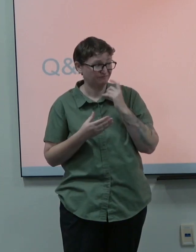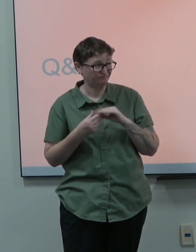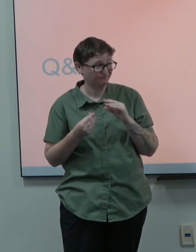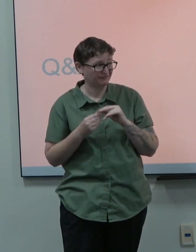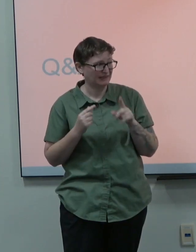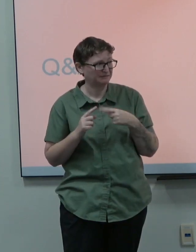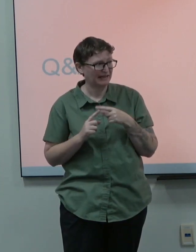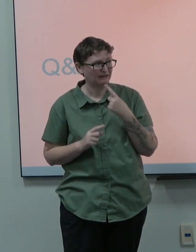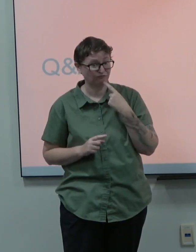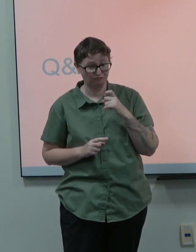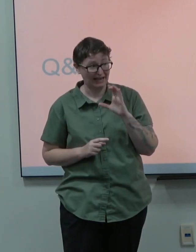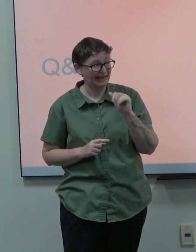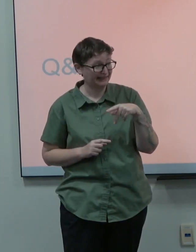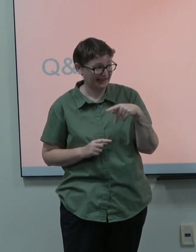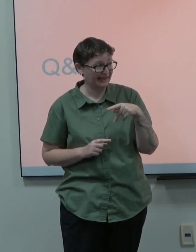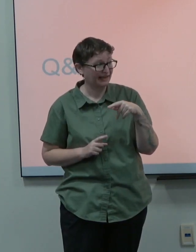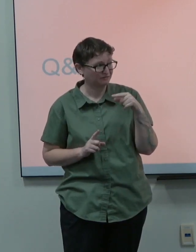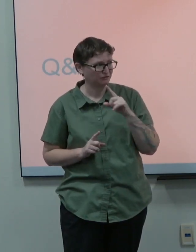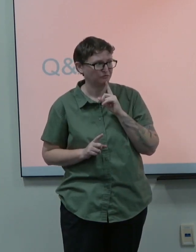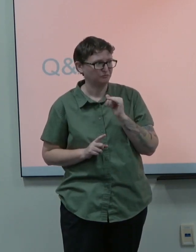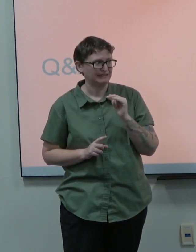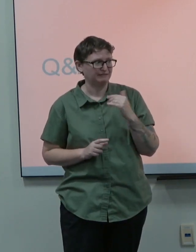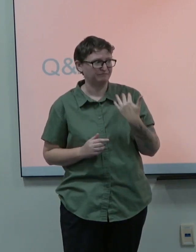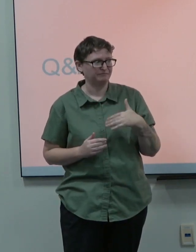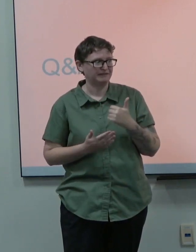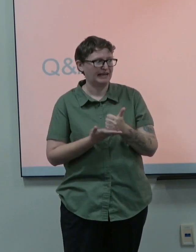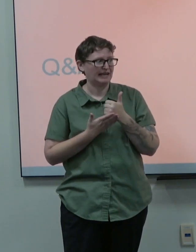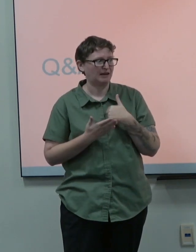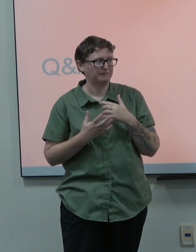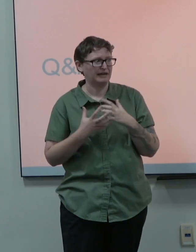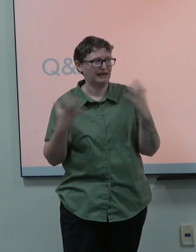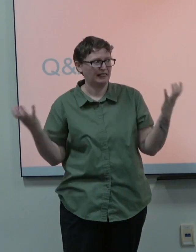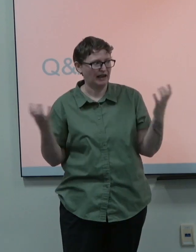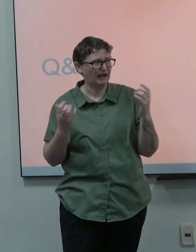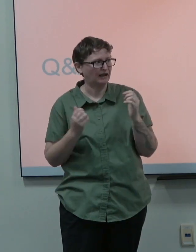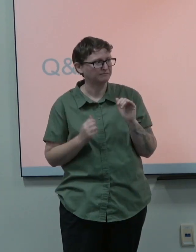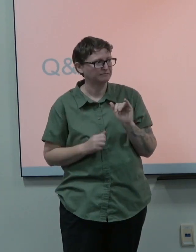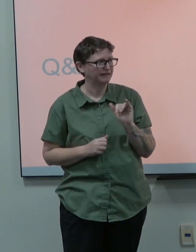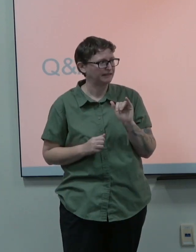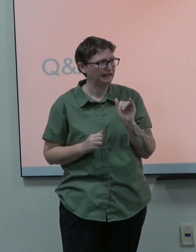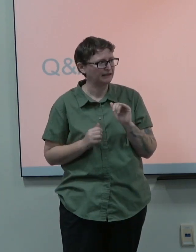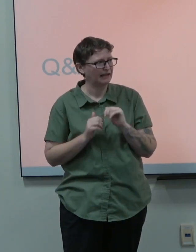Like what Tahiba just mentioned, as for REDCap, REDCap really helped me a lot.